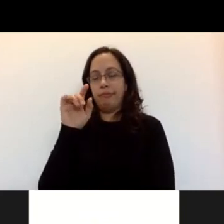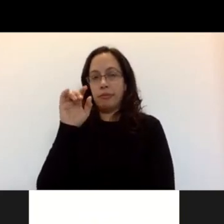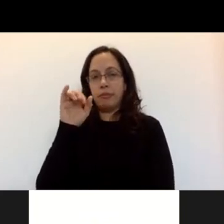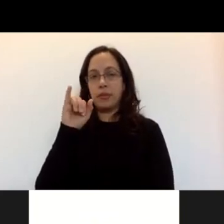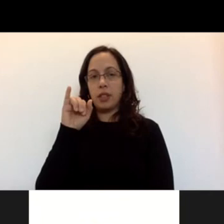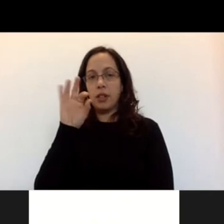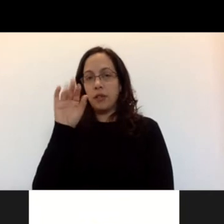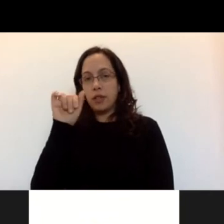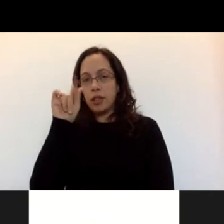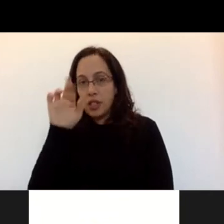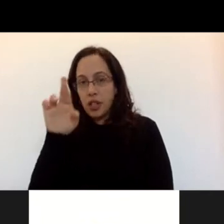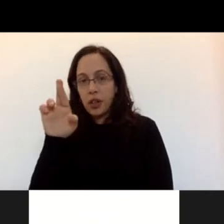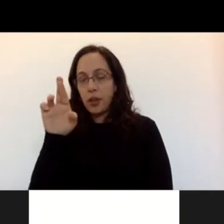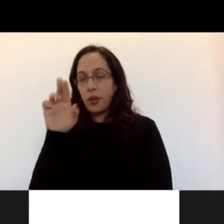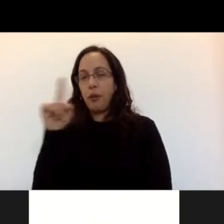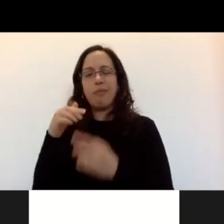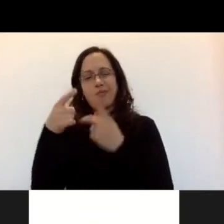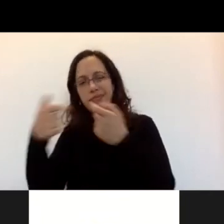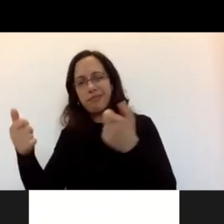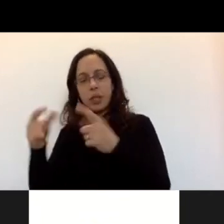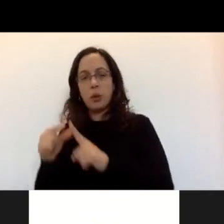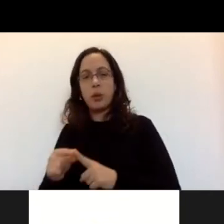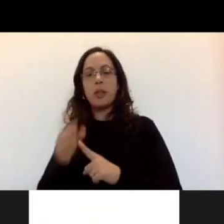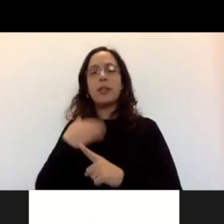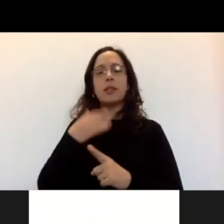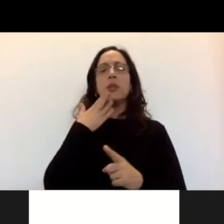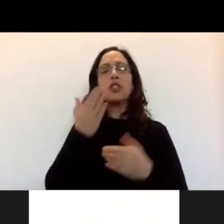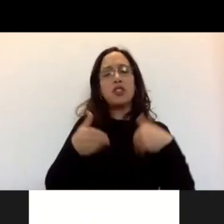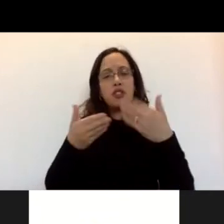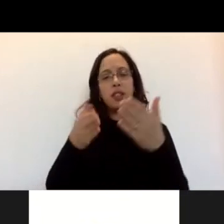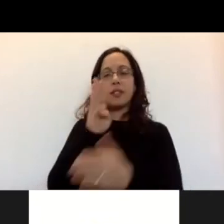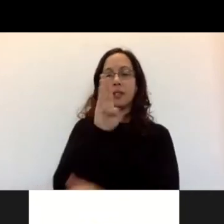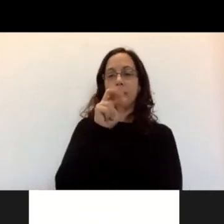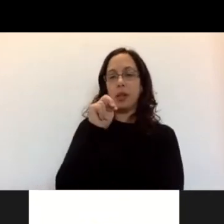know Ben Gurion has chapters in his autobiography that's that are about pioneering and the use of